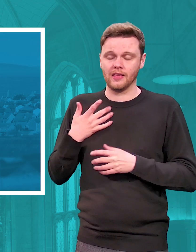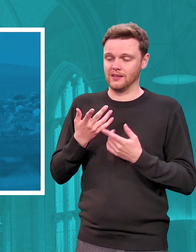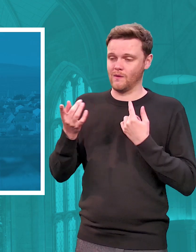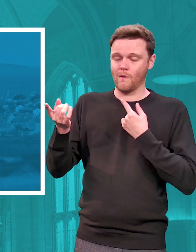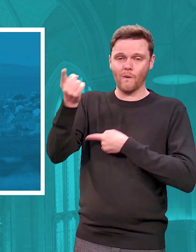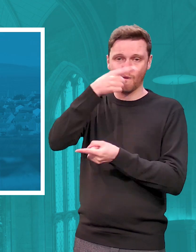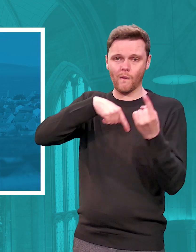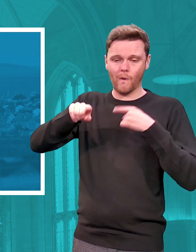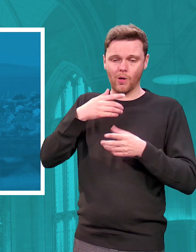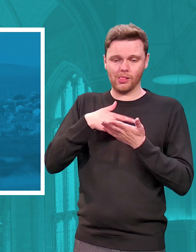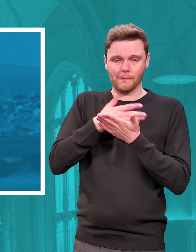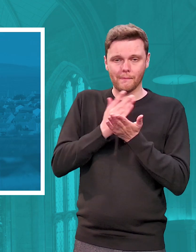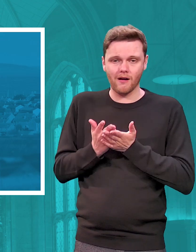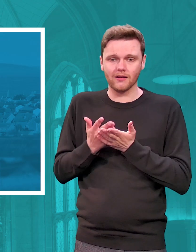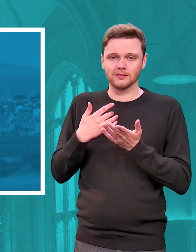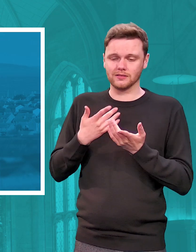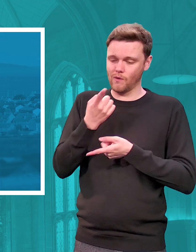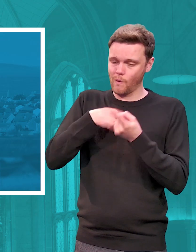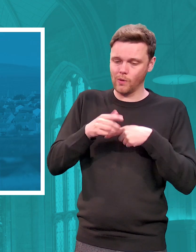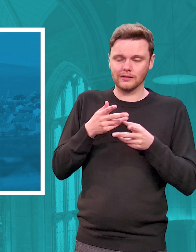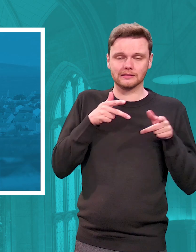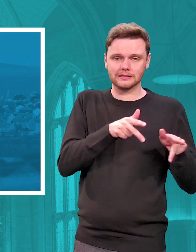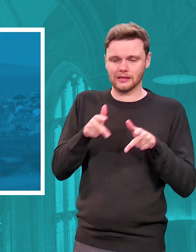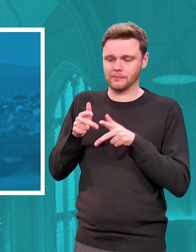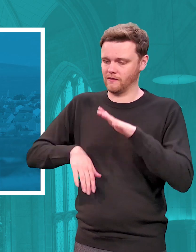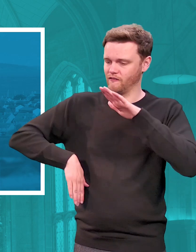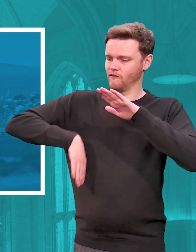all of the sections of all the schemes are now fully funded.